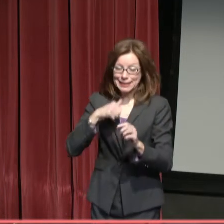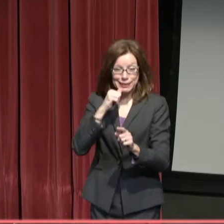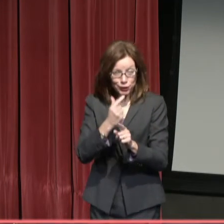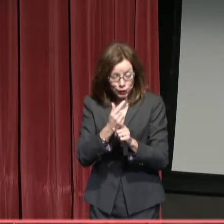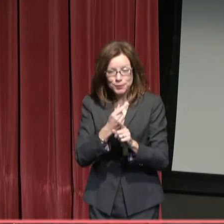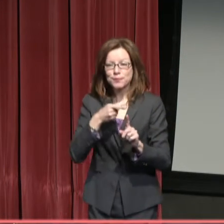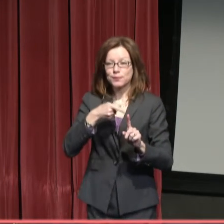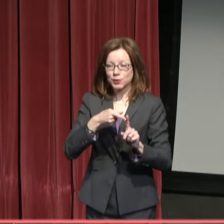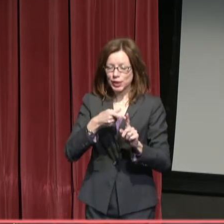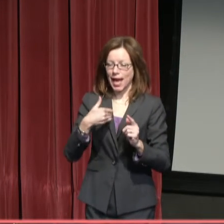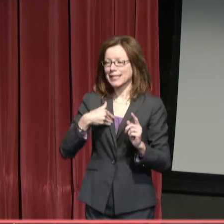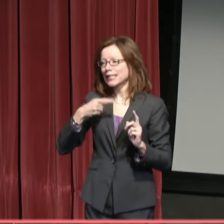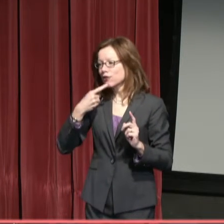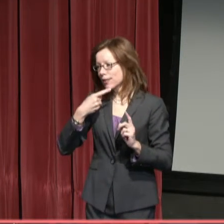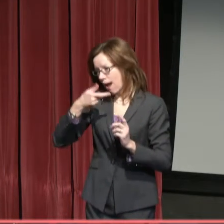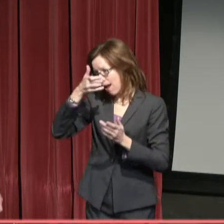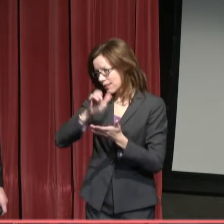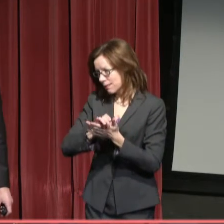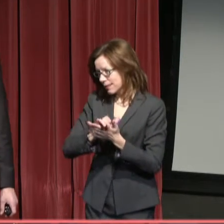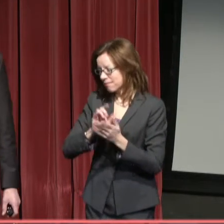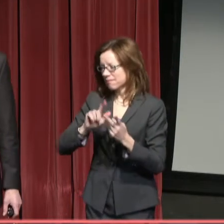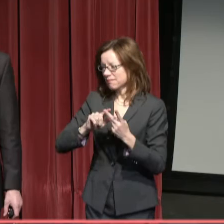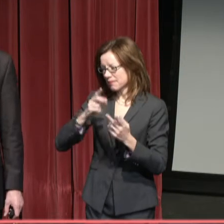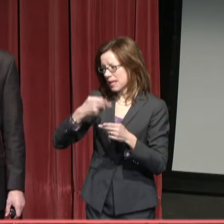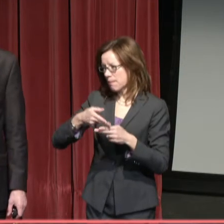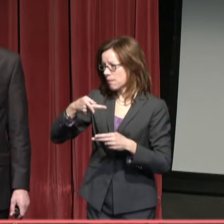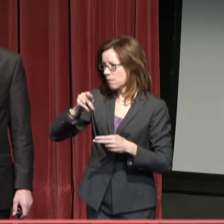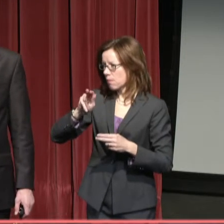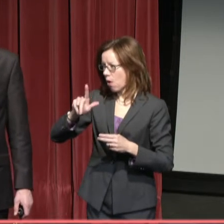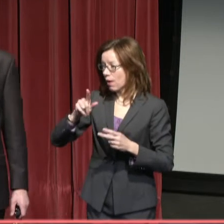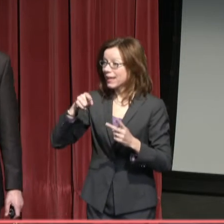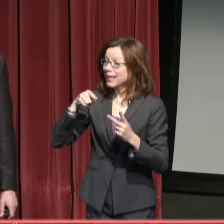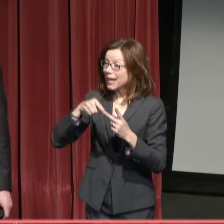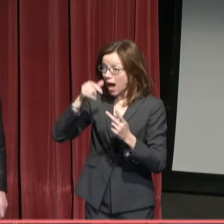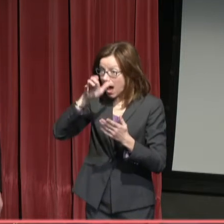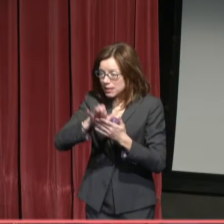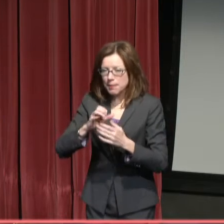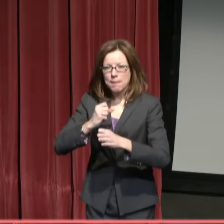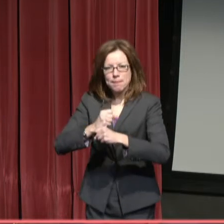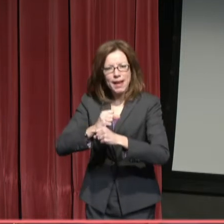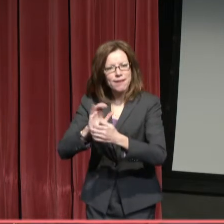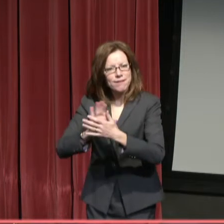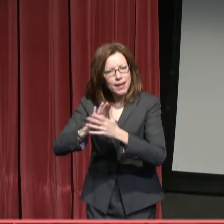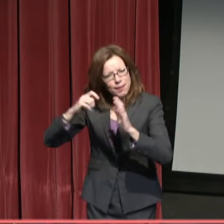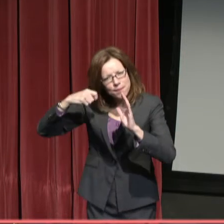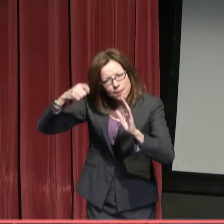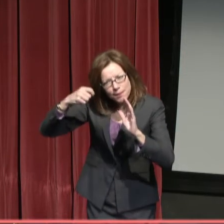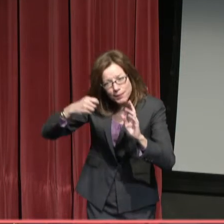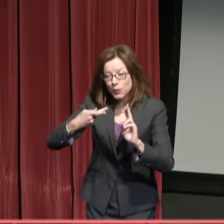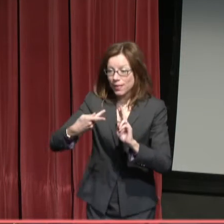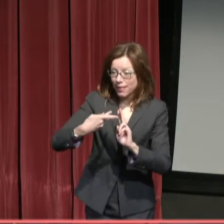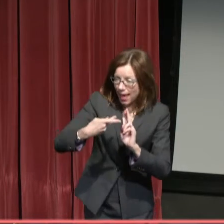together with her hearing husband Paul; Paul is a film producer, and so they make various documentaries and films.